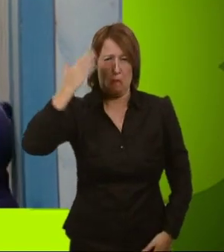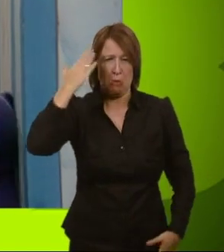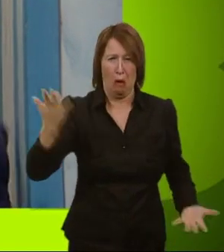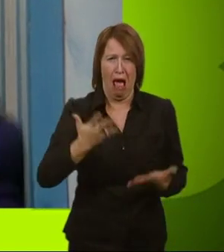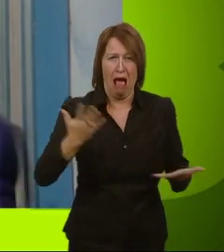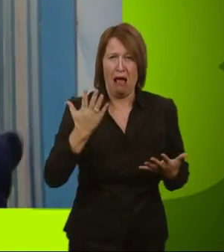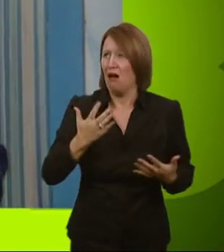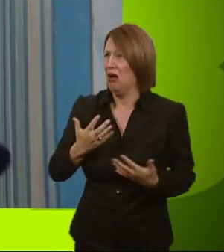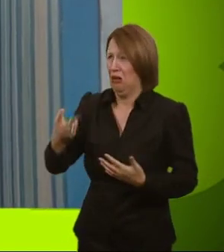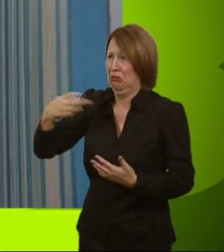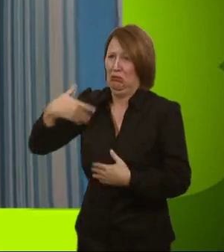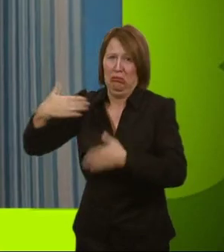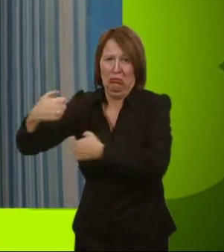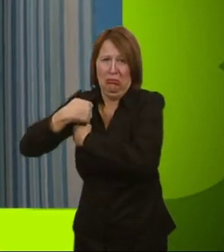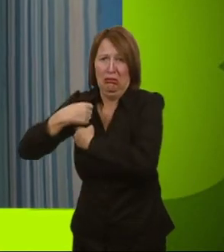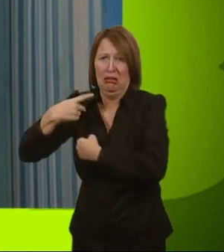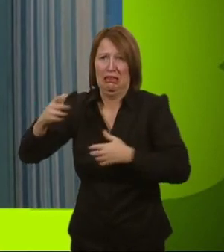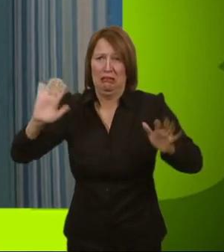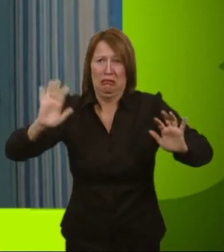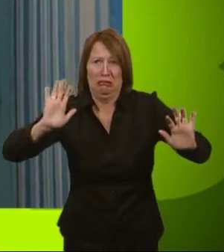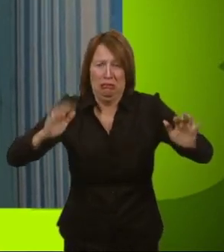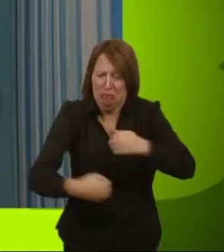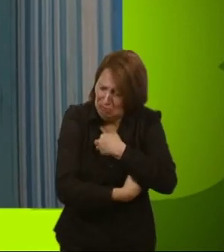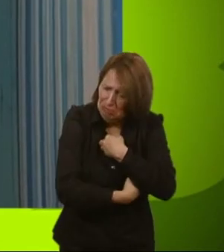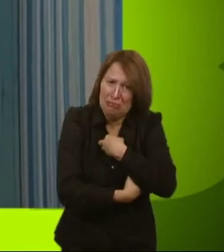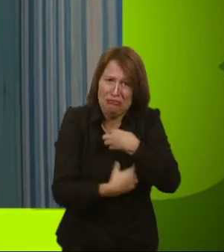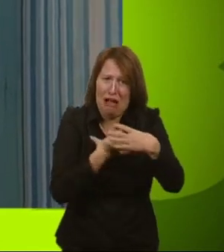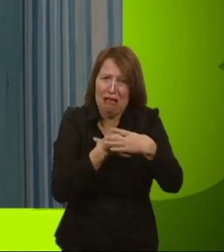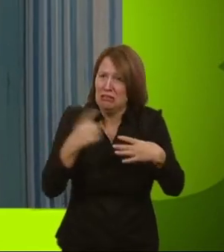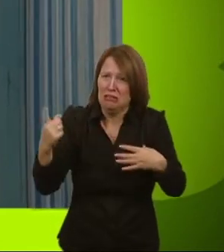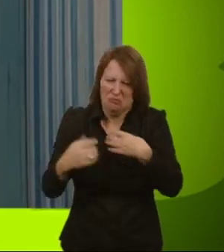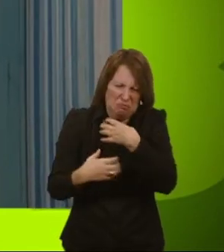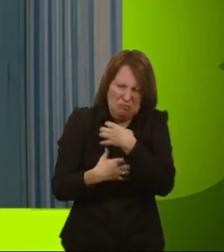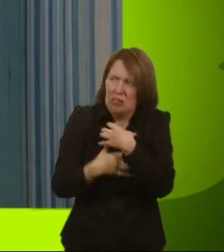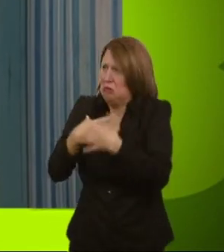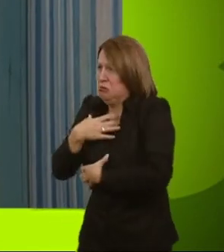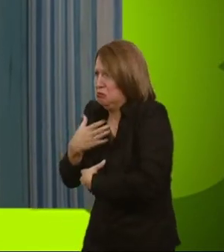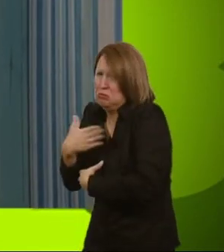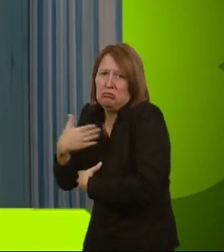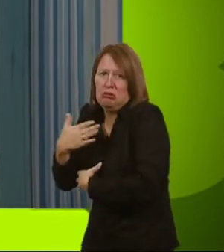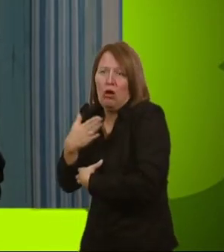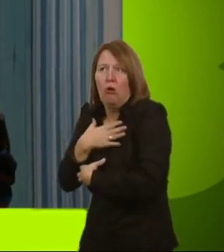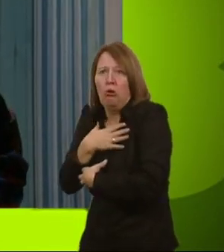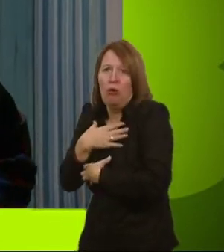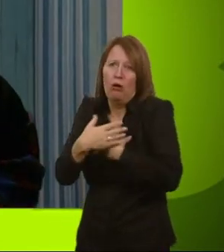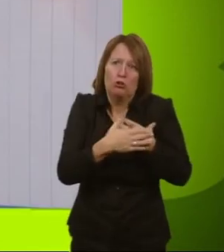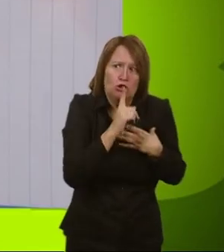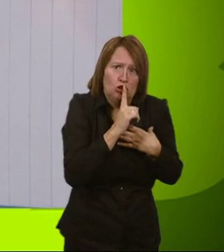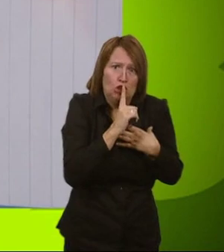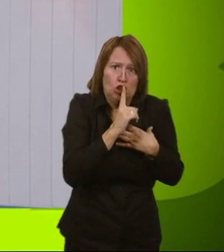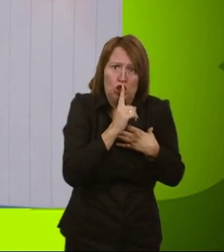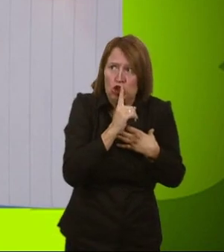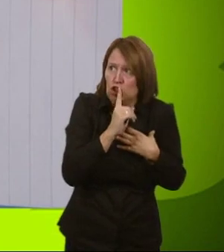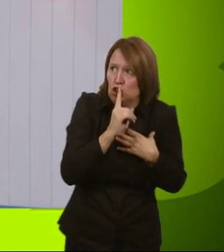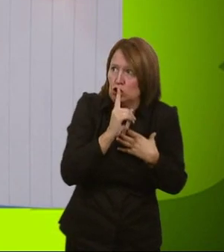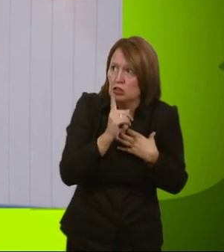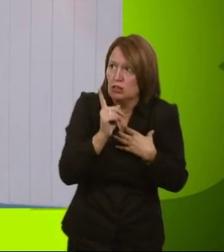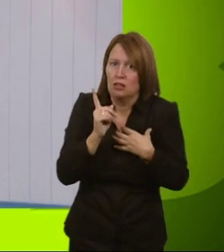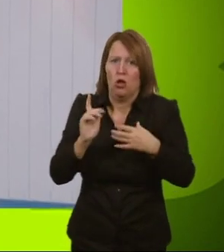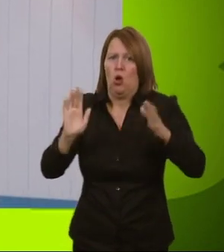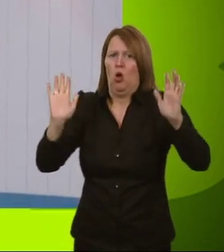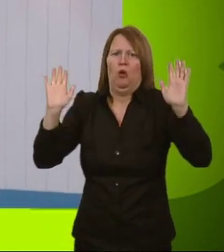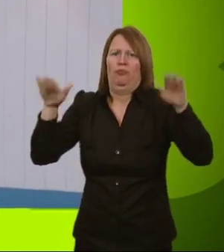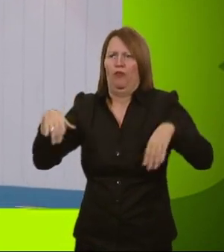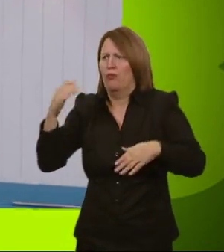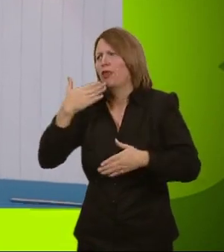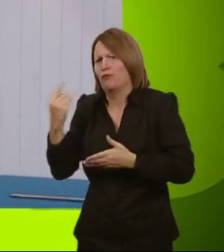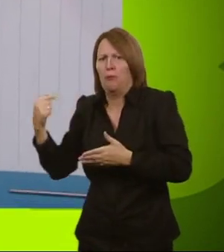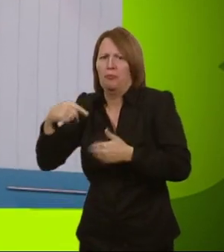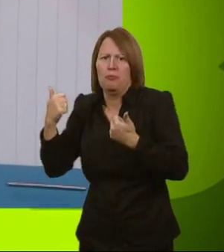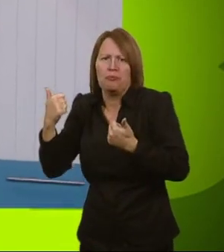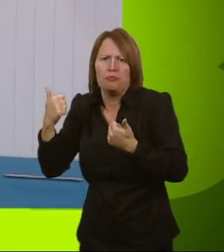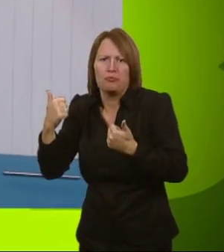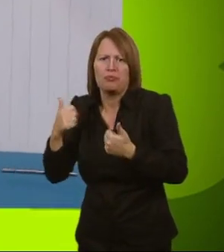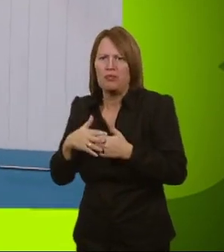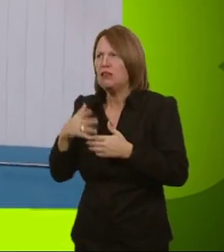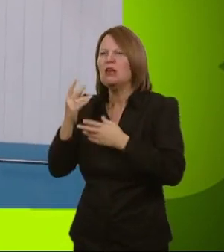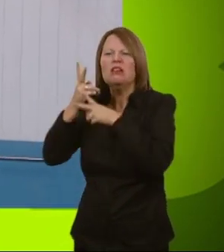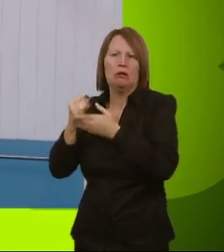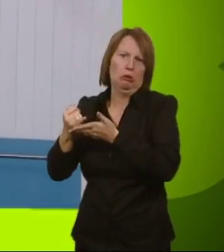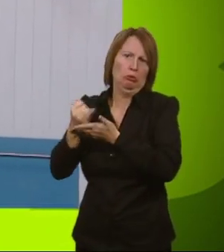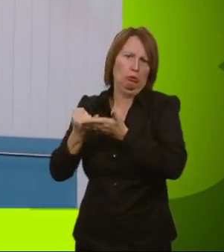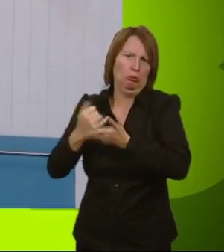hug oh thank you for popping in Melanie dear that useless caretaker plank is never